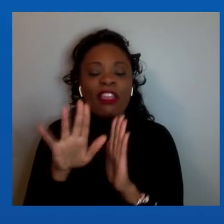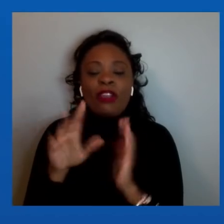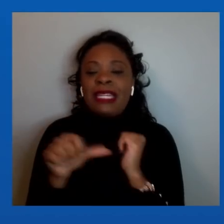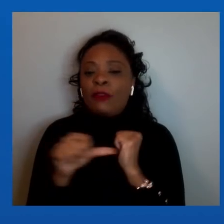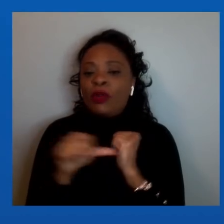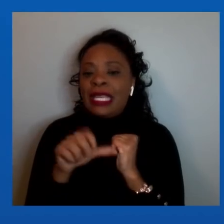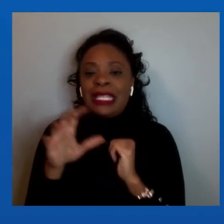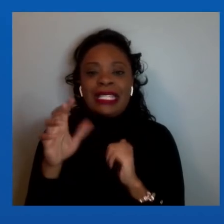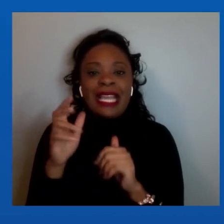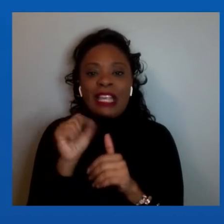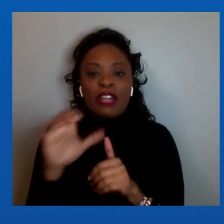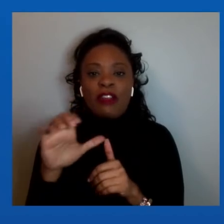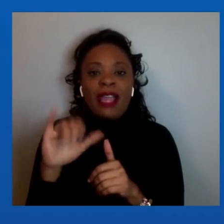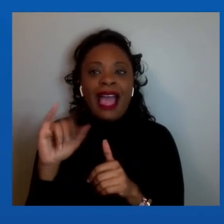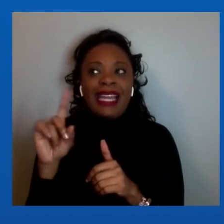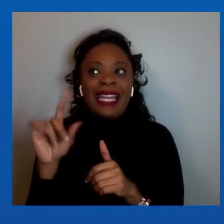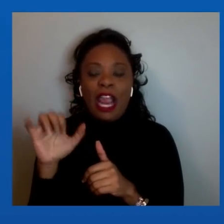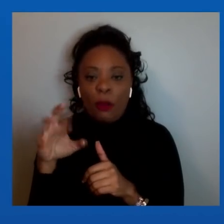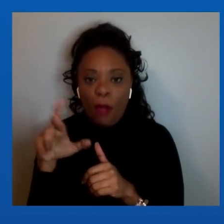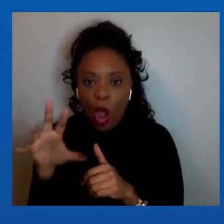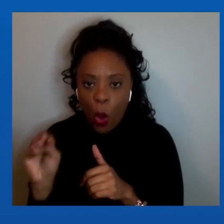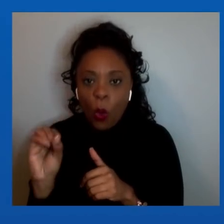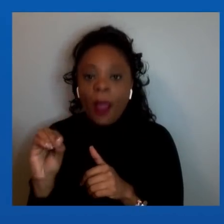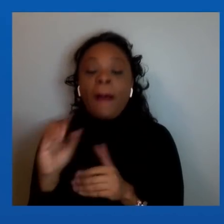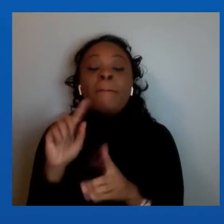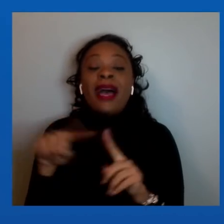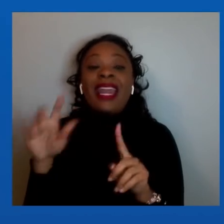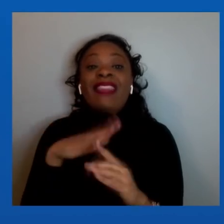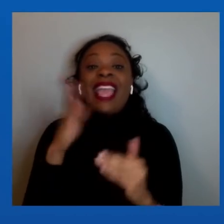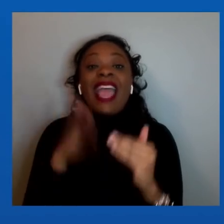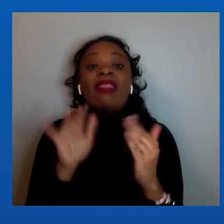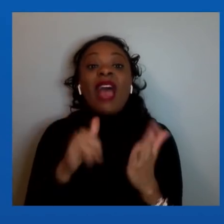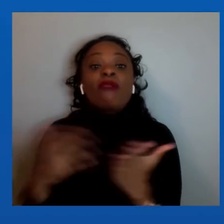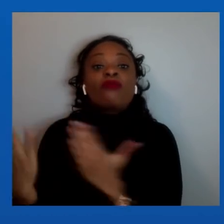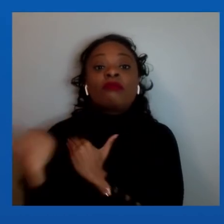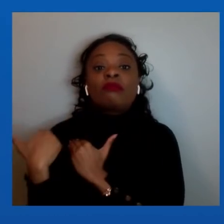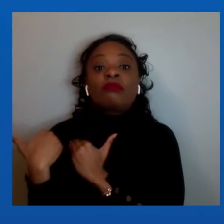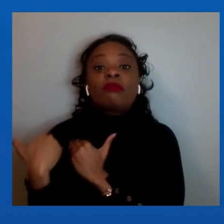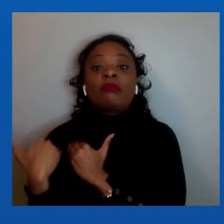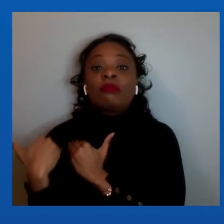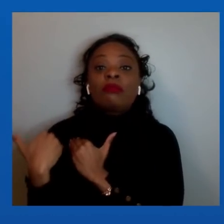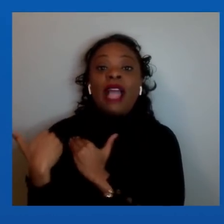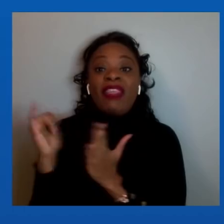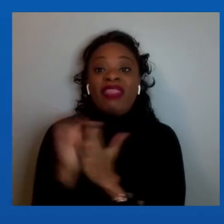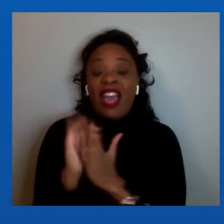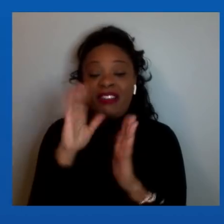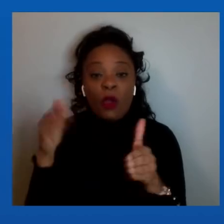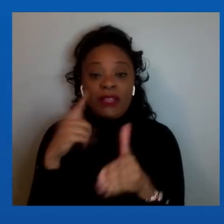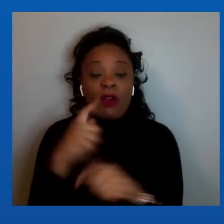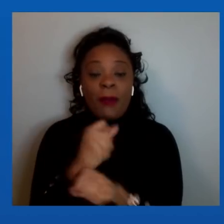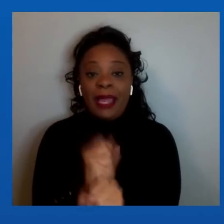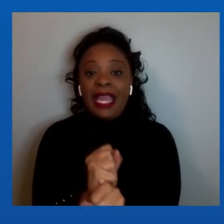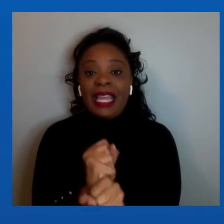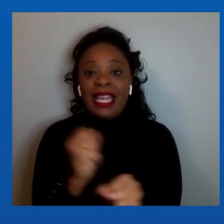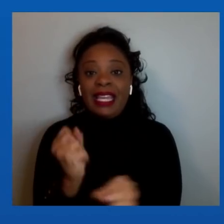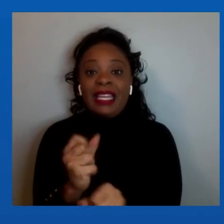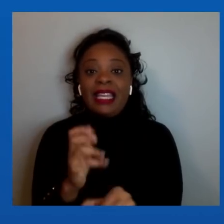But in the end, that responsibility that focus on making getting the child tax credit out monthly